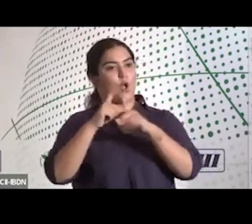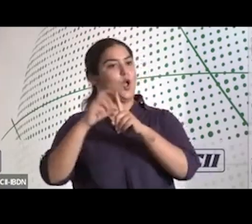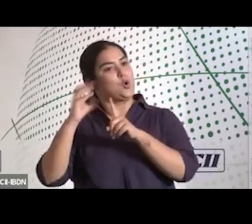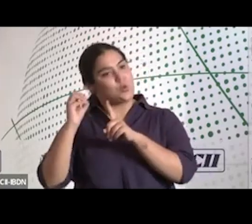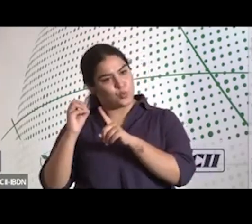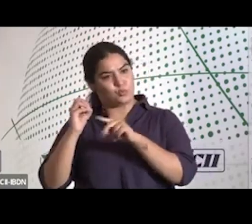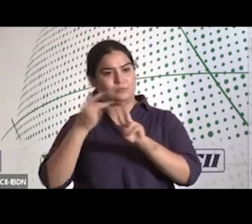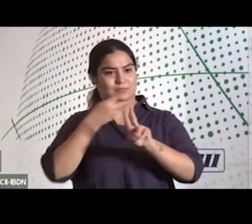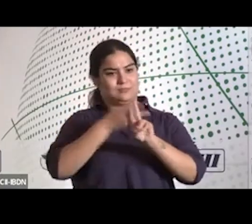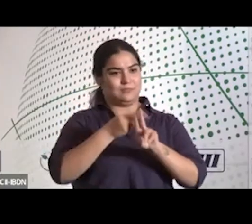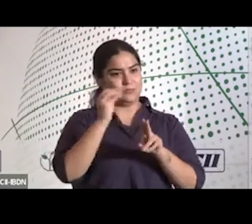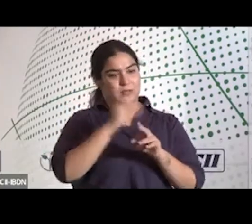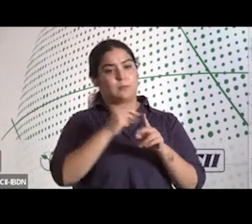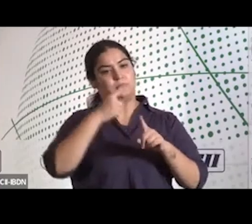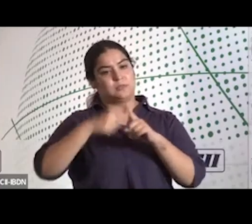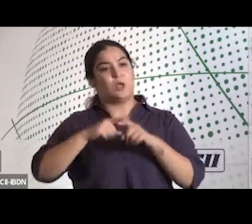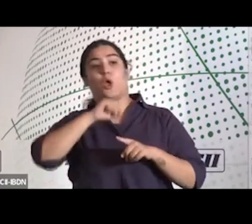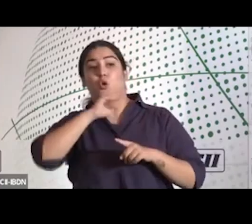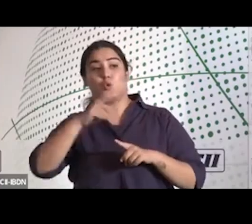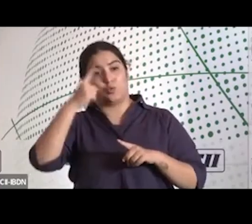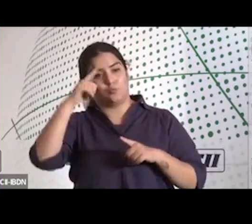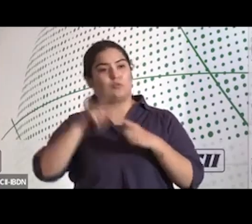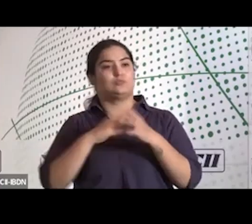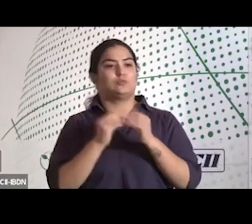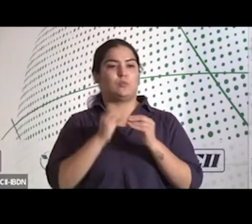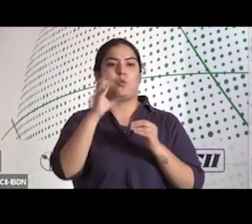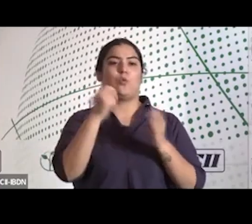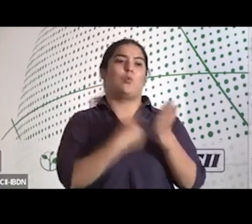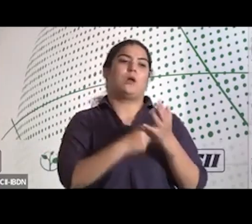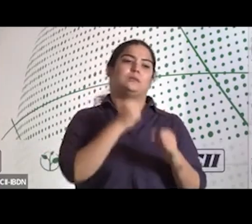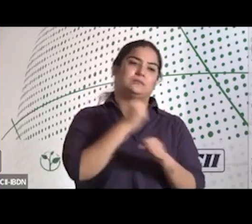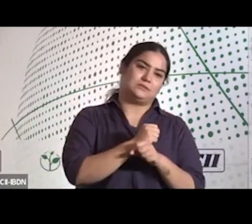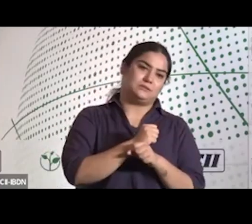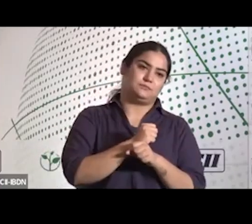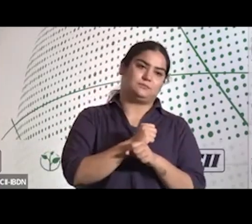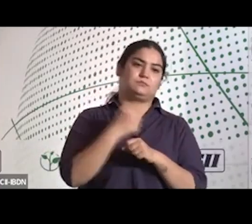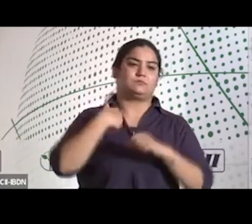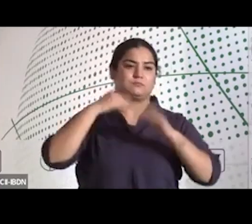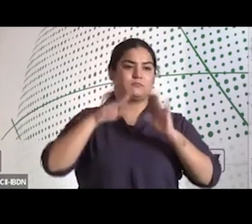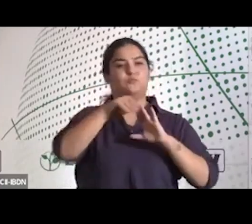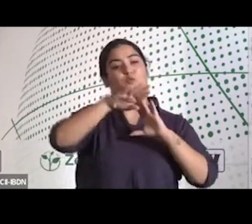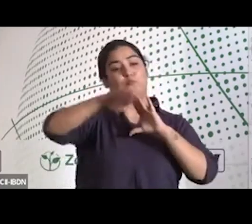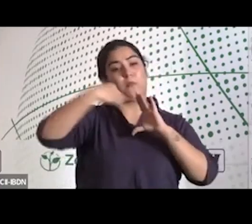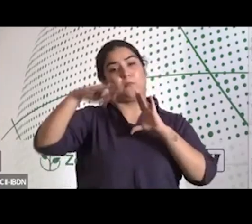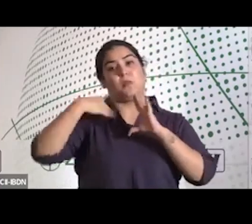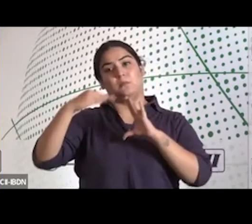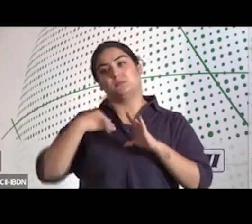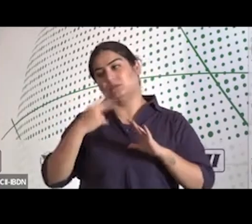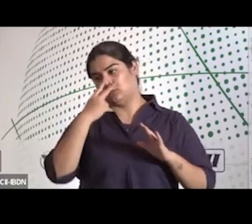and youth for jobs dot org. We are there to solve